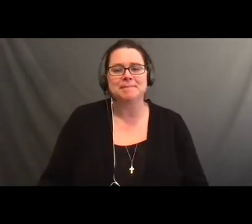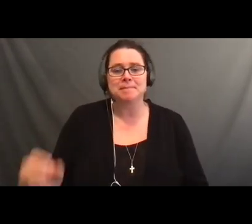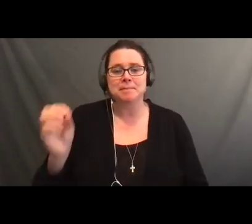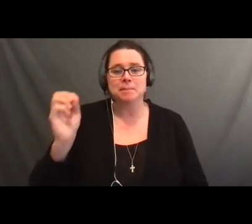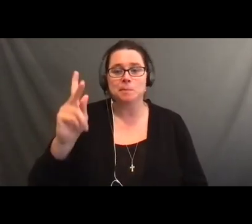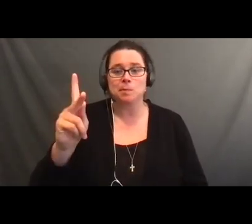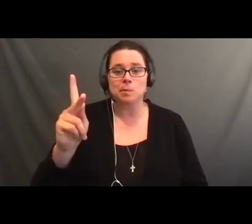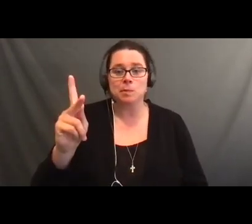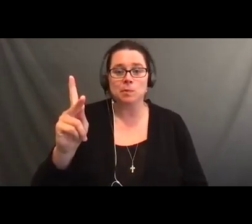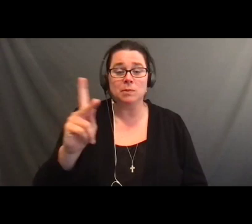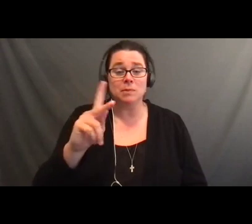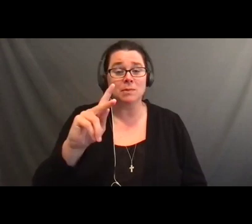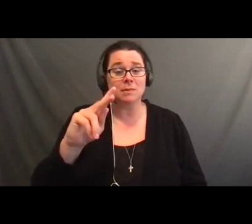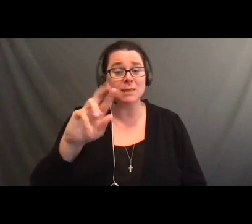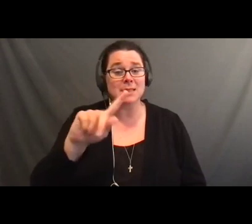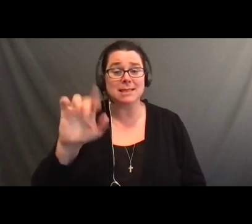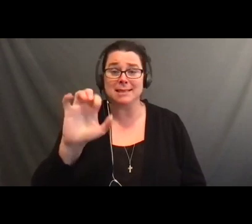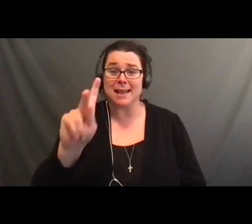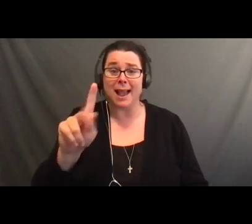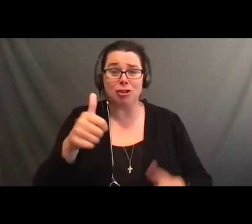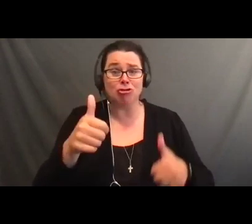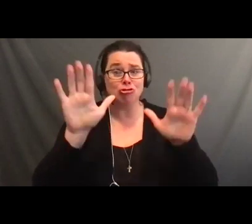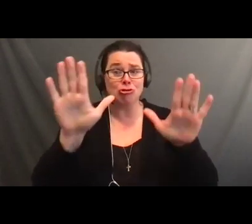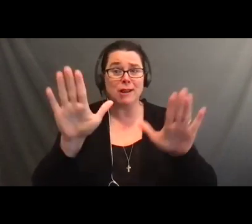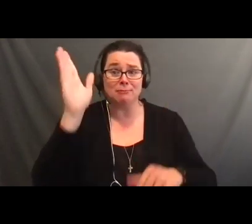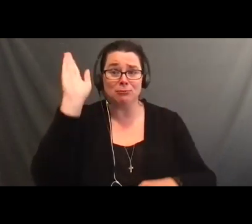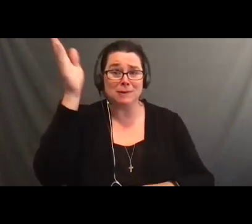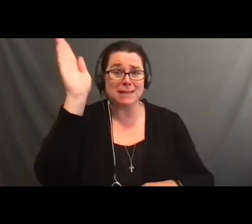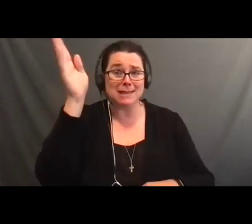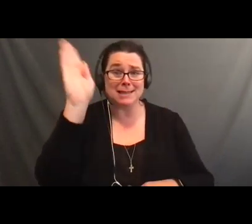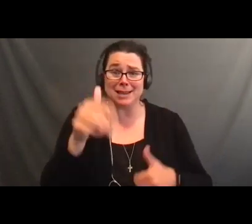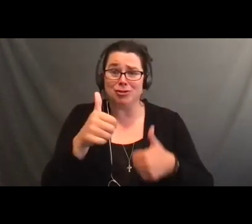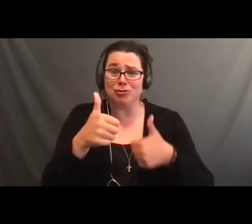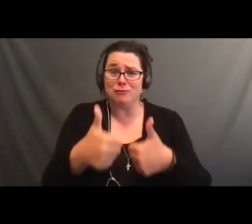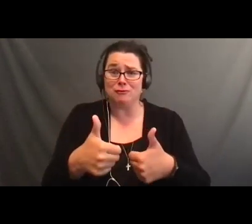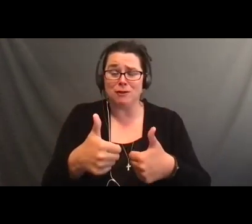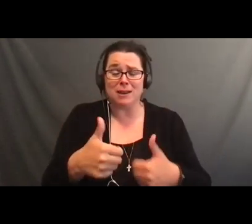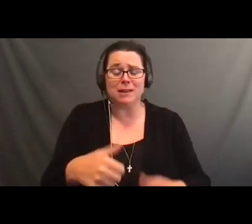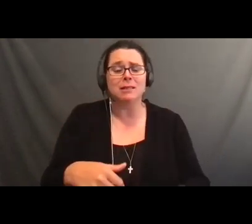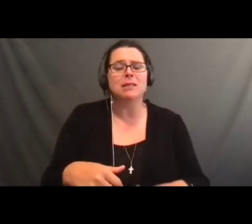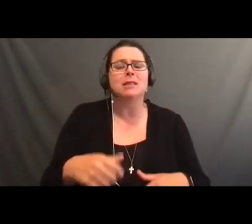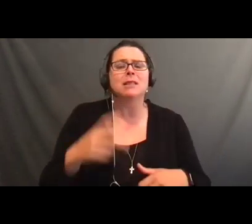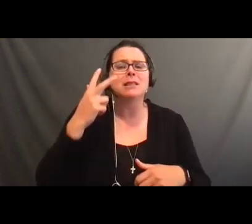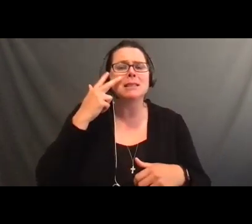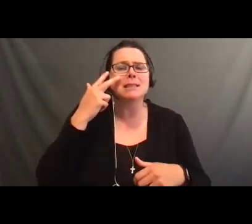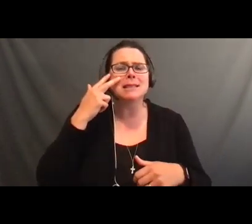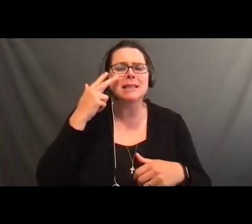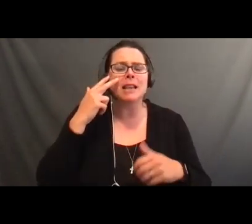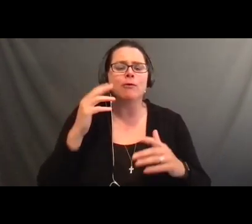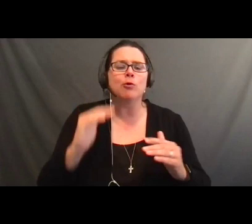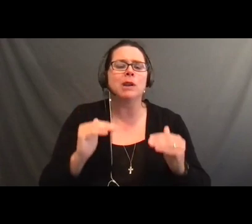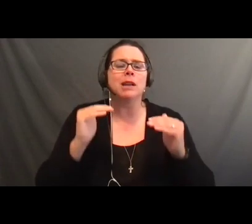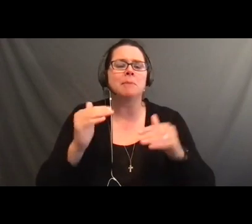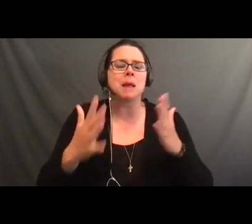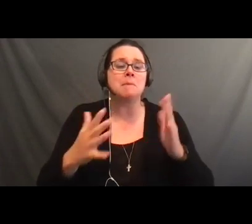Well, Zack, great presentation there and let's see if we can up that to two times a month, okay?